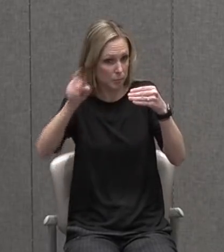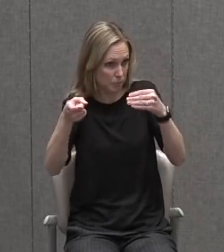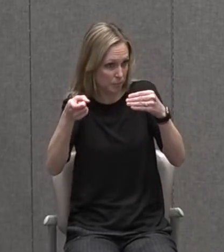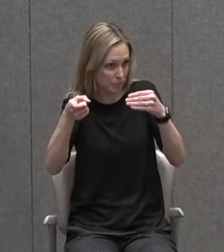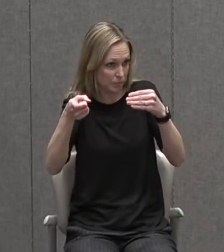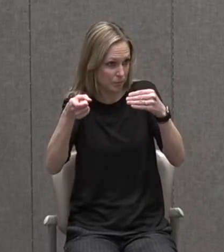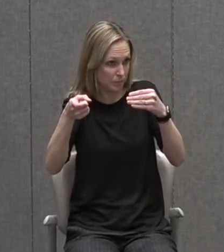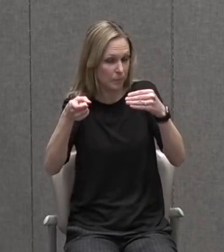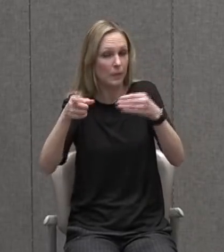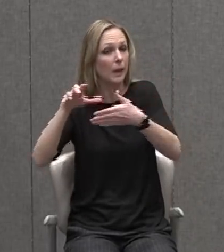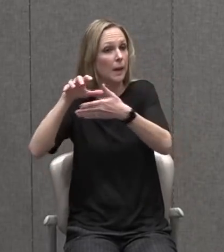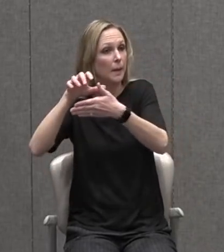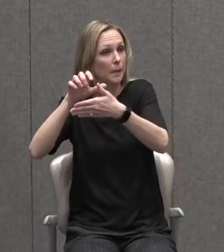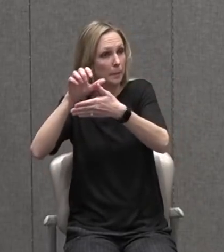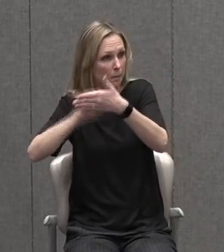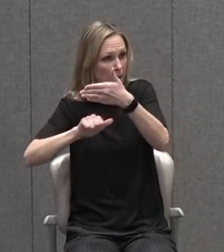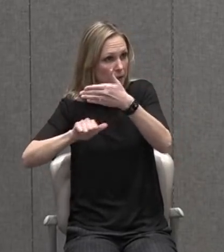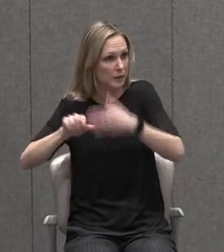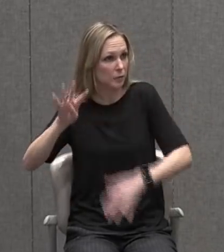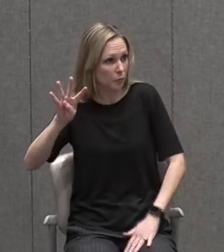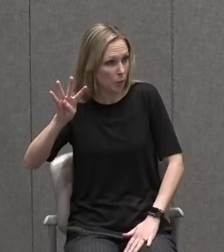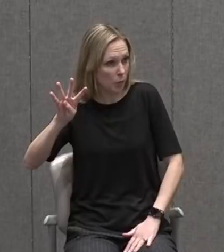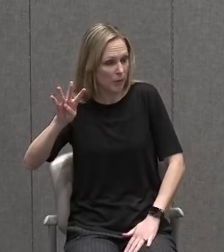minus four divided by two.